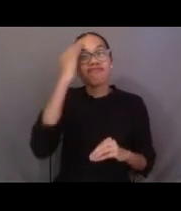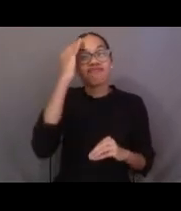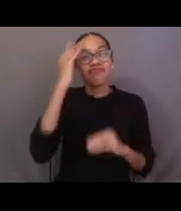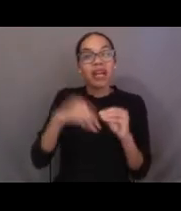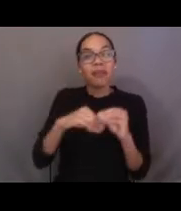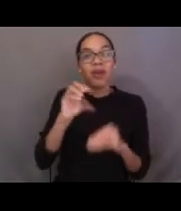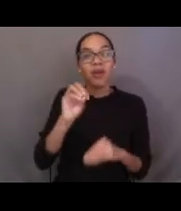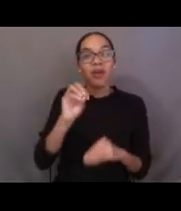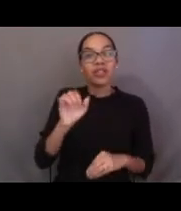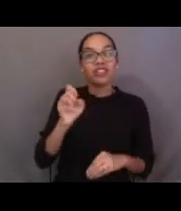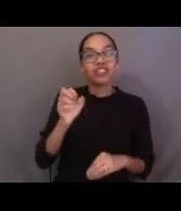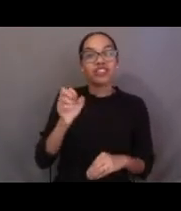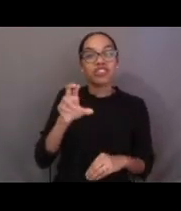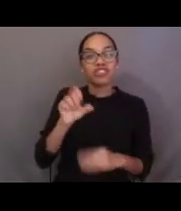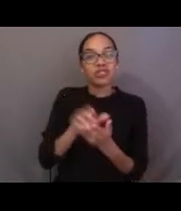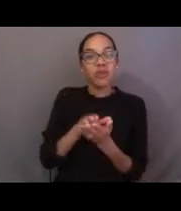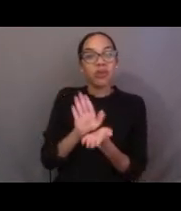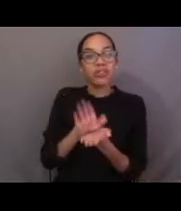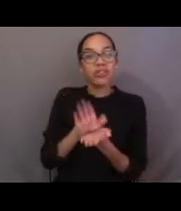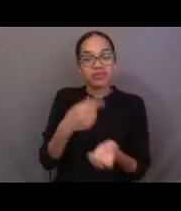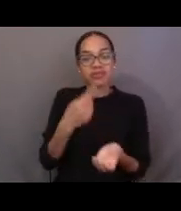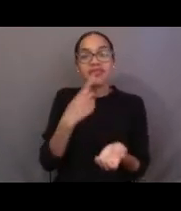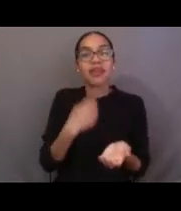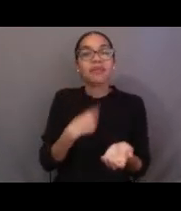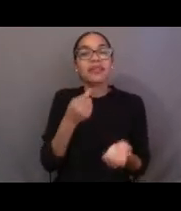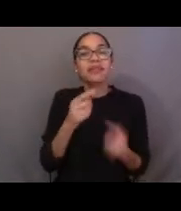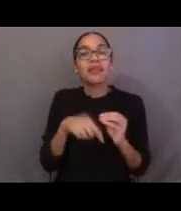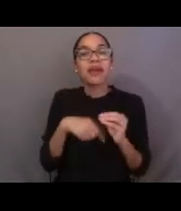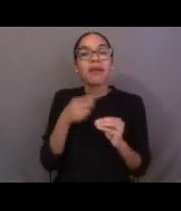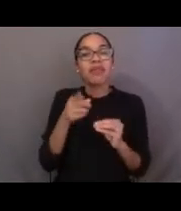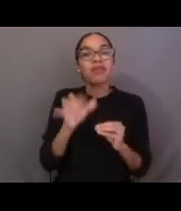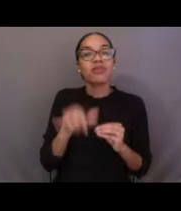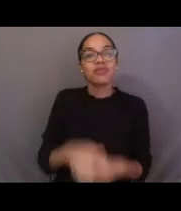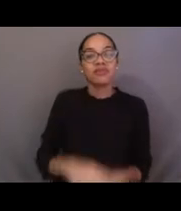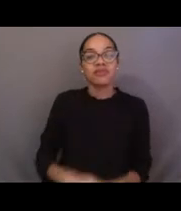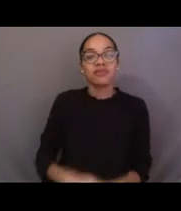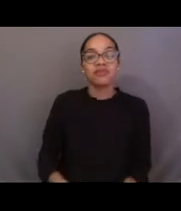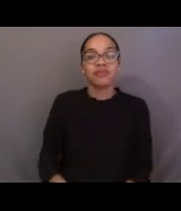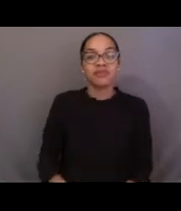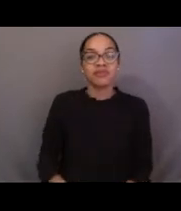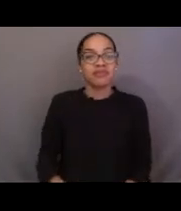If you could type some answers into the chat box, and Grace, would you mind reading some off? [Grace] Of course, this is Grace